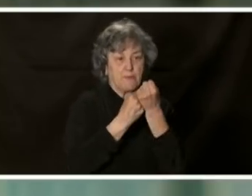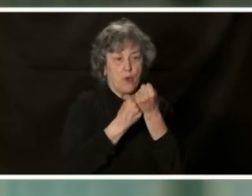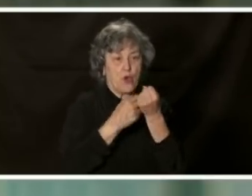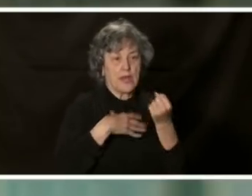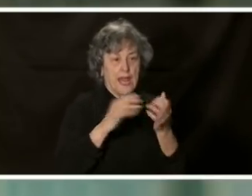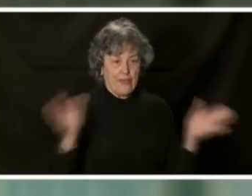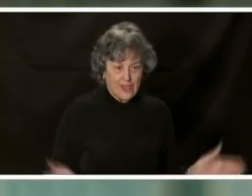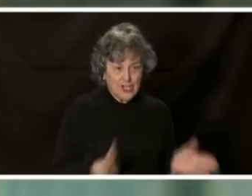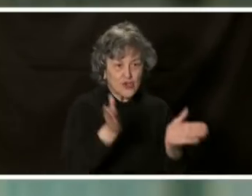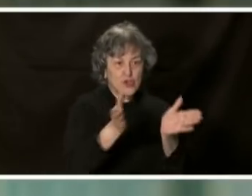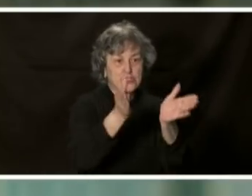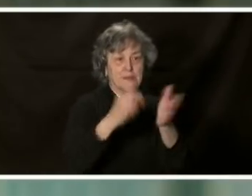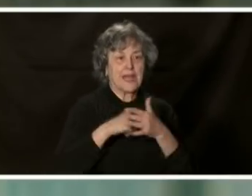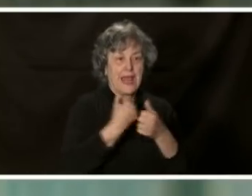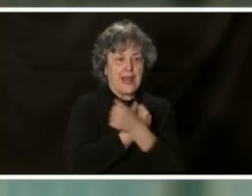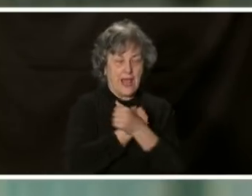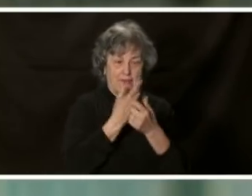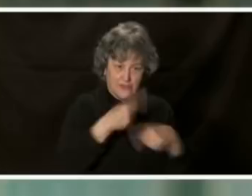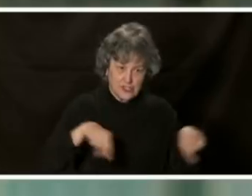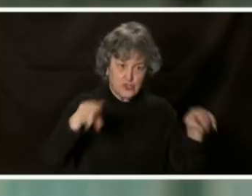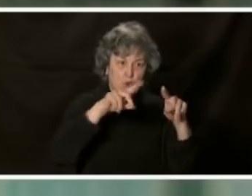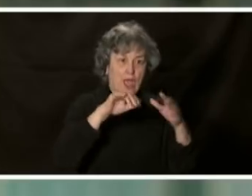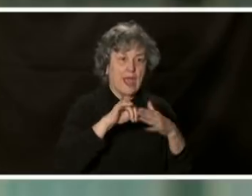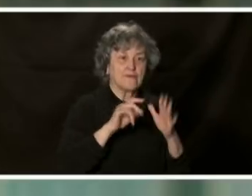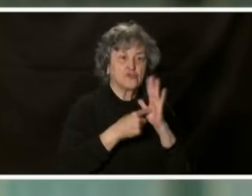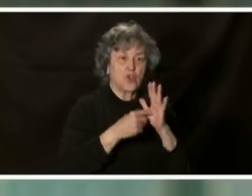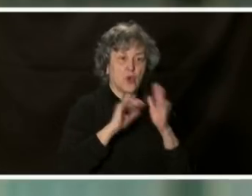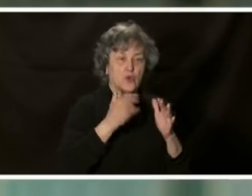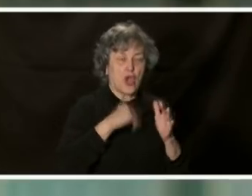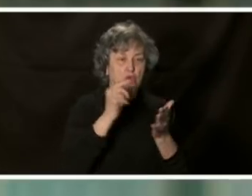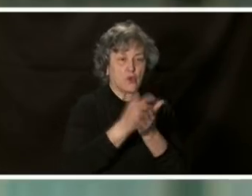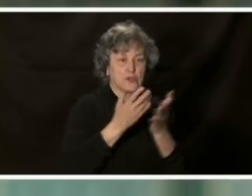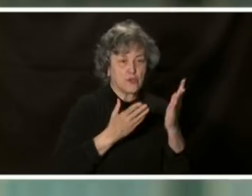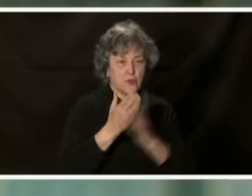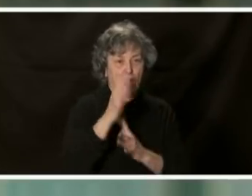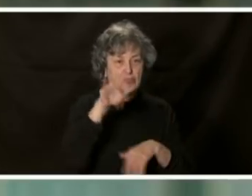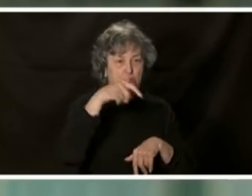AND LOVE THAT YOU HAVE SHOWN OUR GRADUATES THROUGHOUT THEIR JOURNEY.